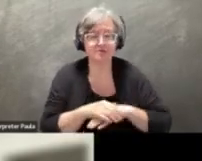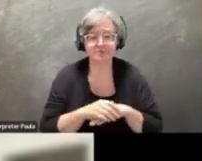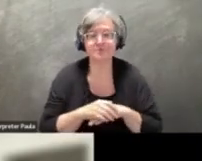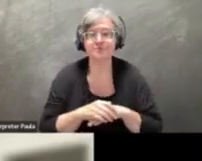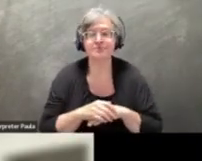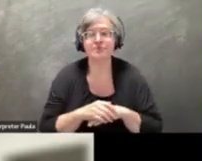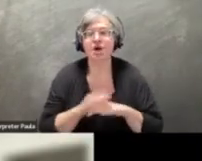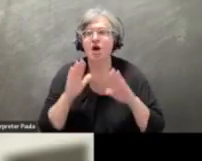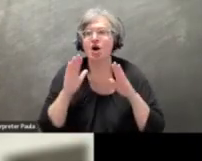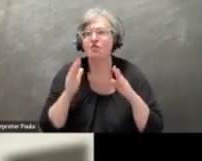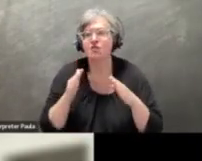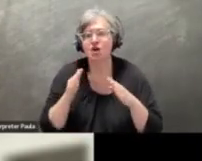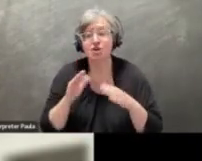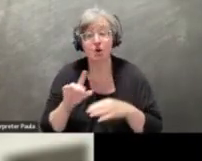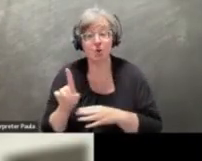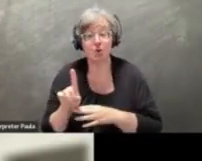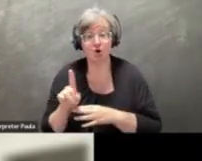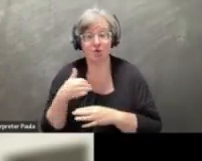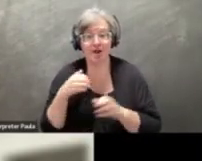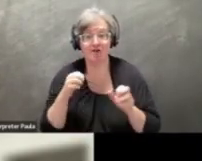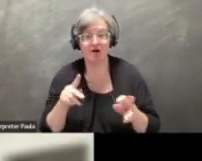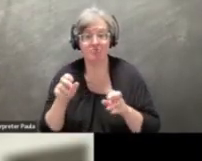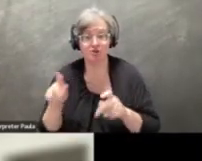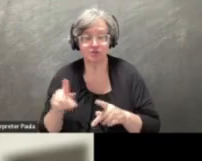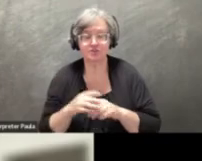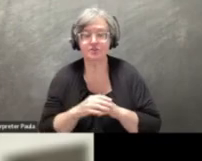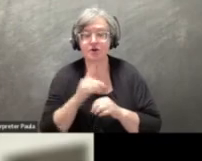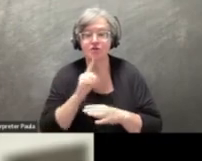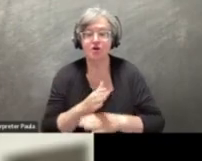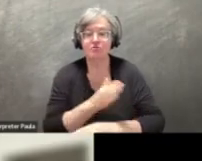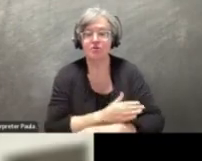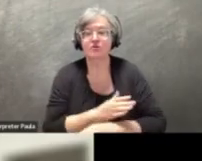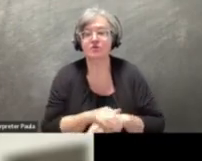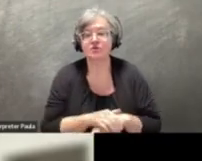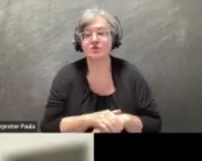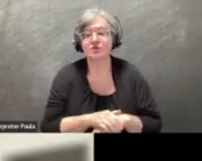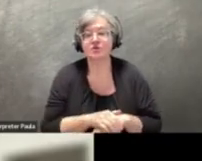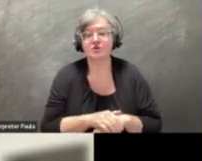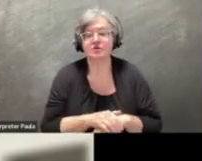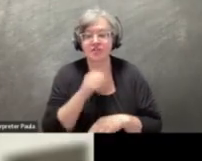Let's focus on where there are opportunities for improvement, as opposed to gotcha didn't do